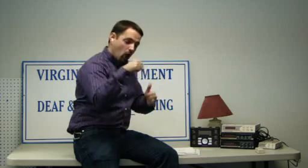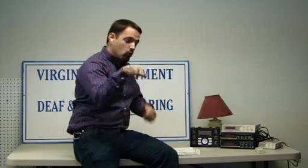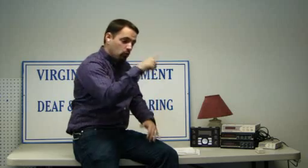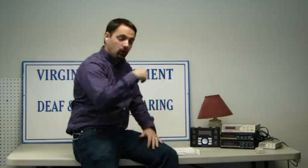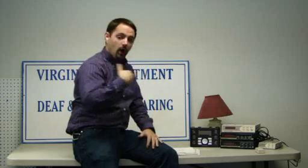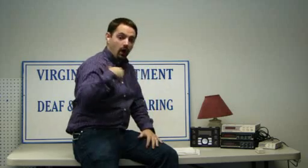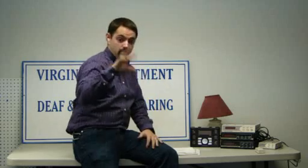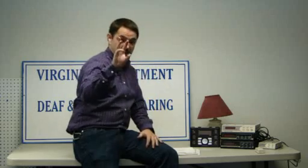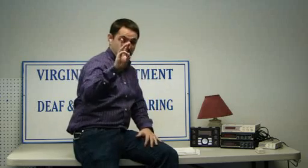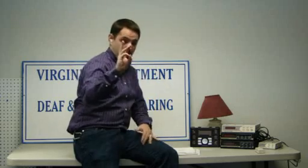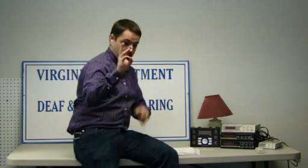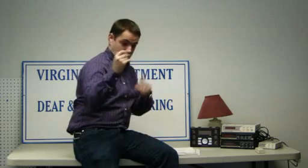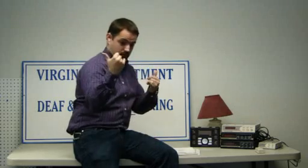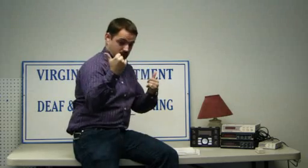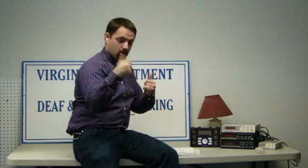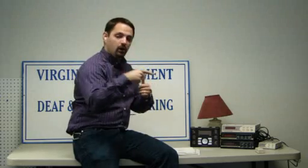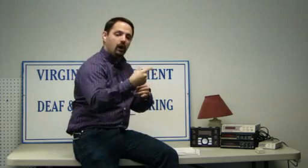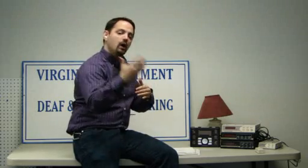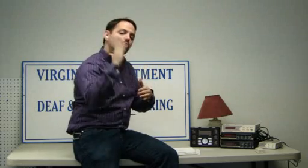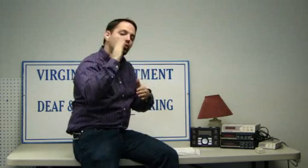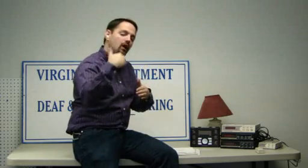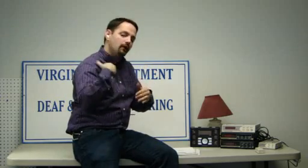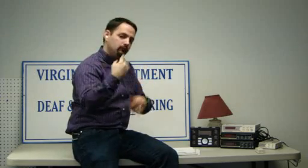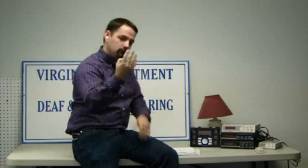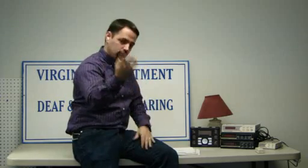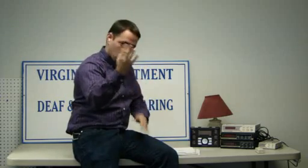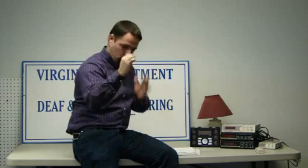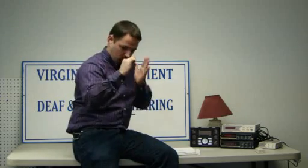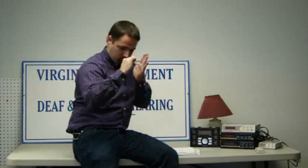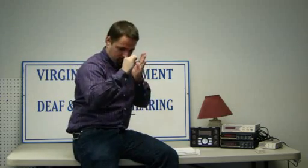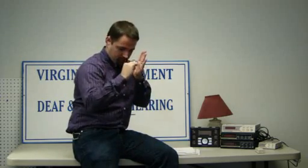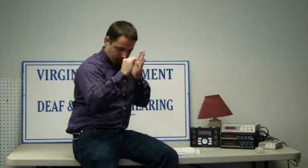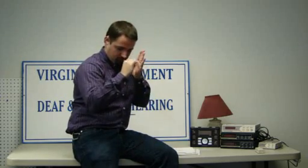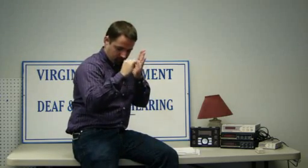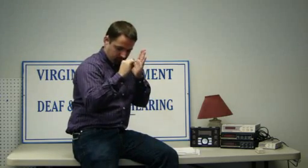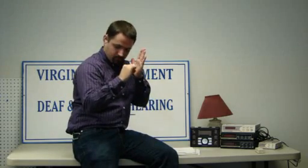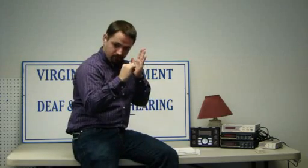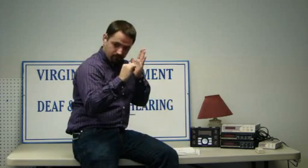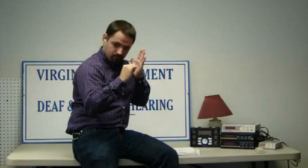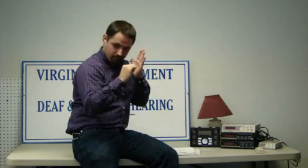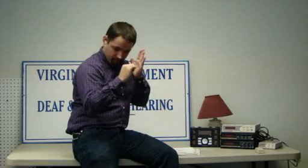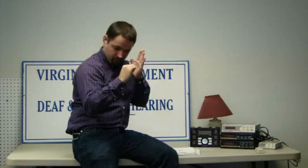most have 6 display screens now and will have 4 (DIP) switches